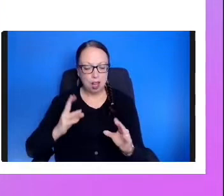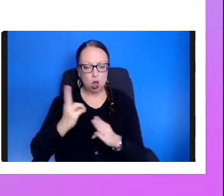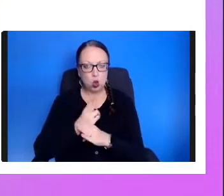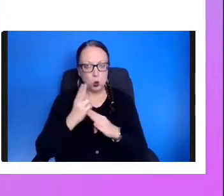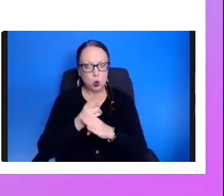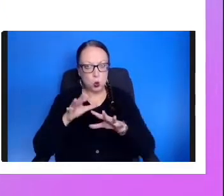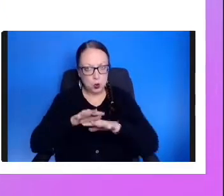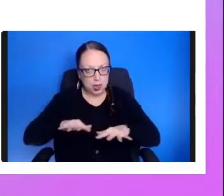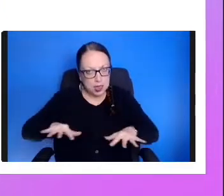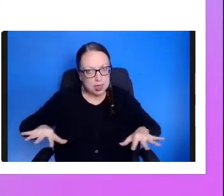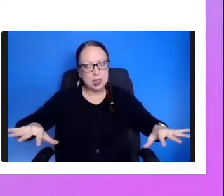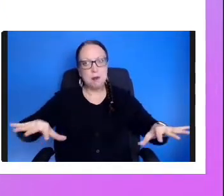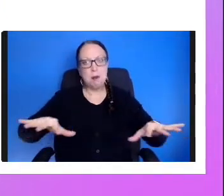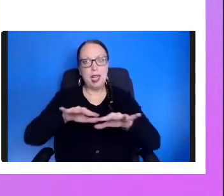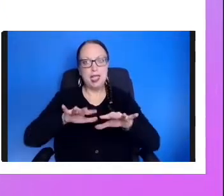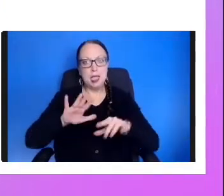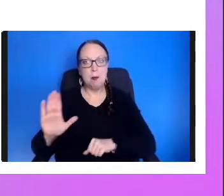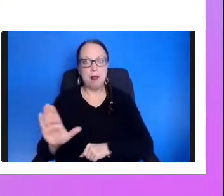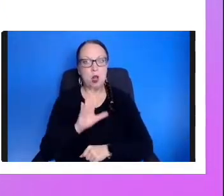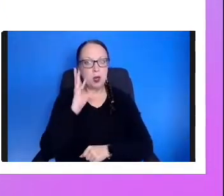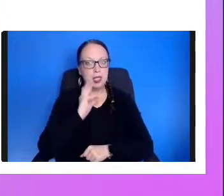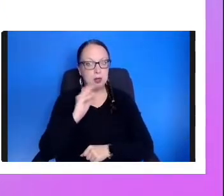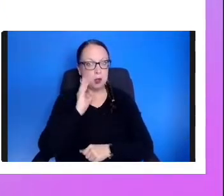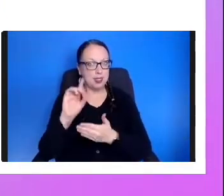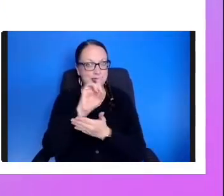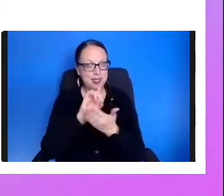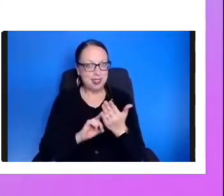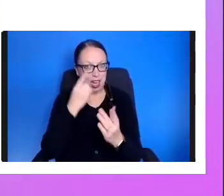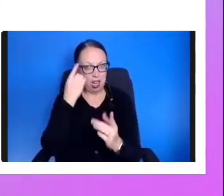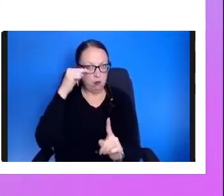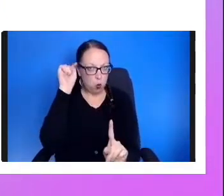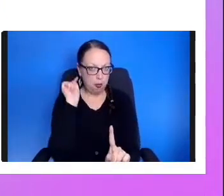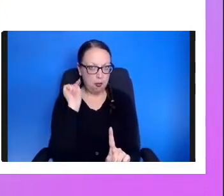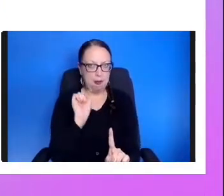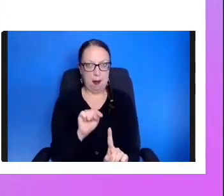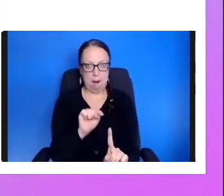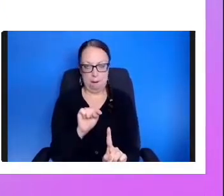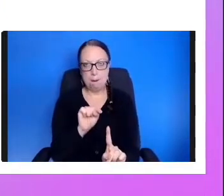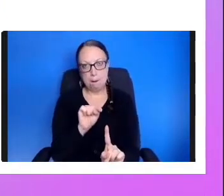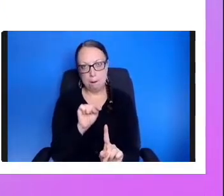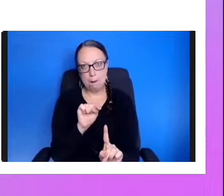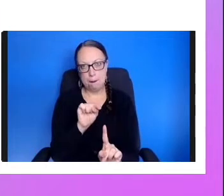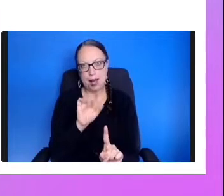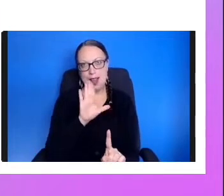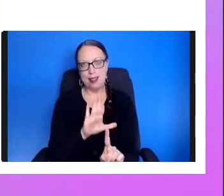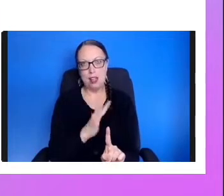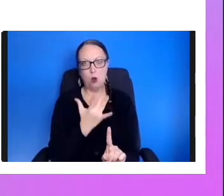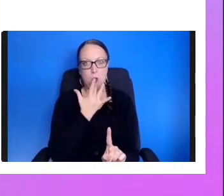that they get an experience that has been designed for them with their needs and preferences in mind,